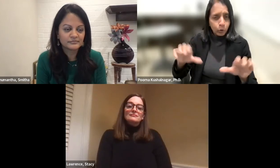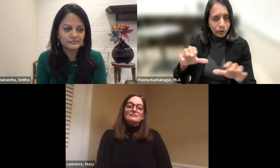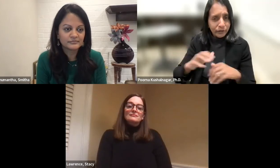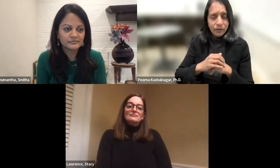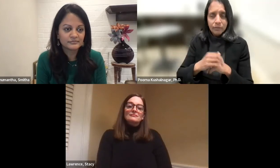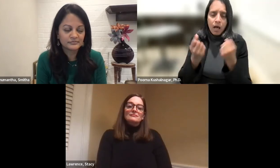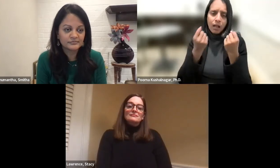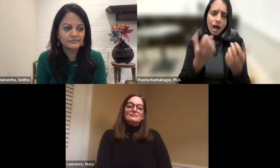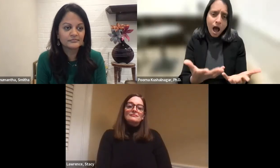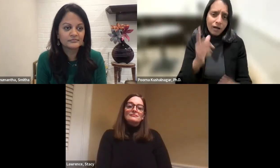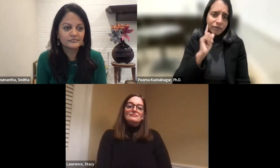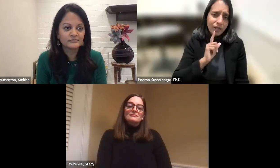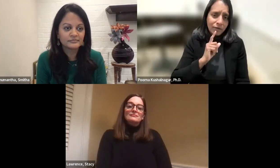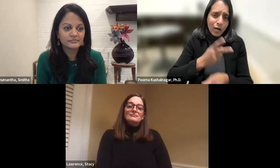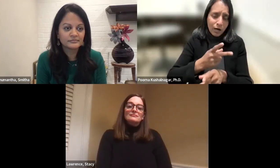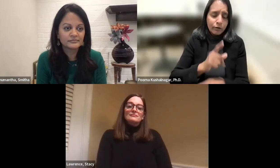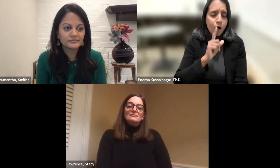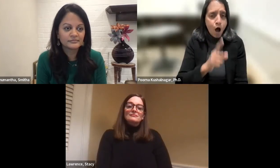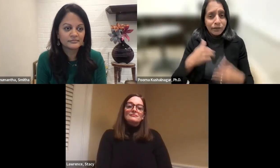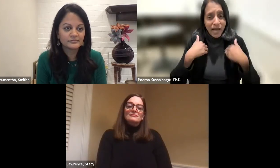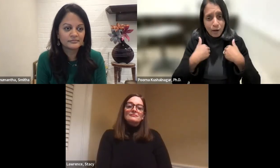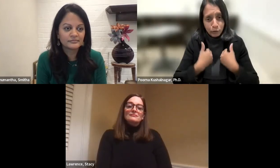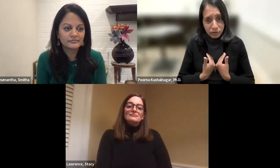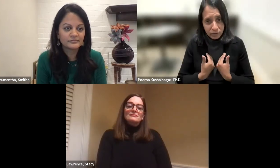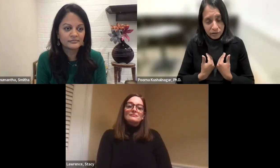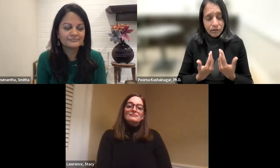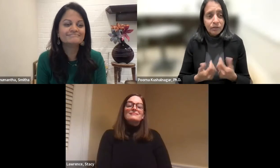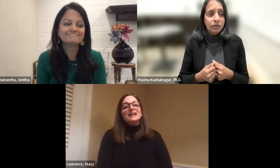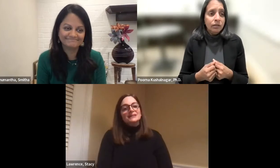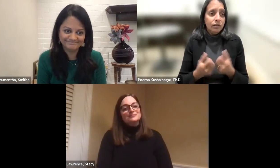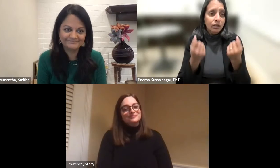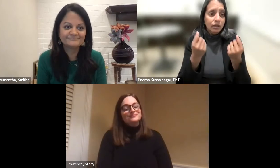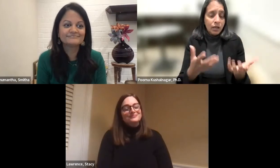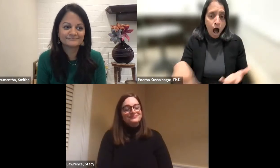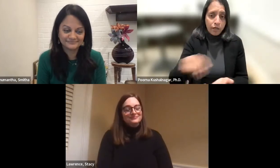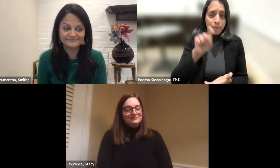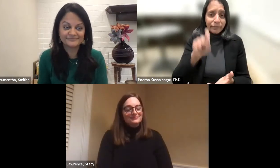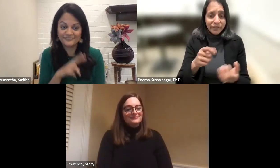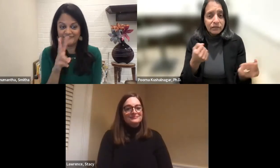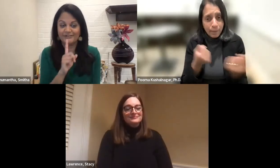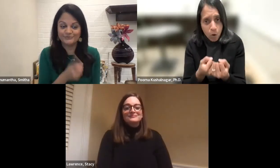and what the life was like in those situations. I mean, a lot of these caregivers, they're tired.